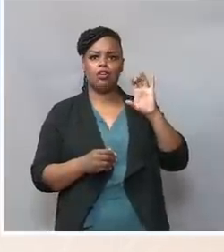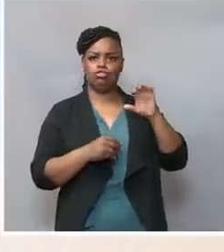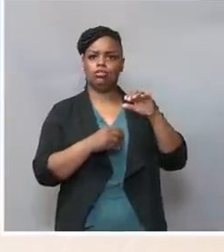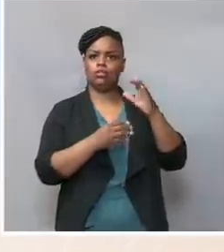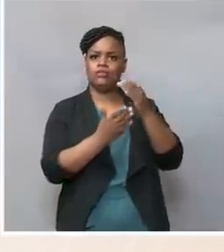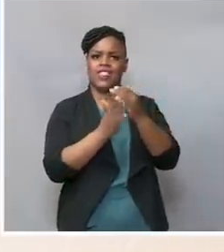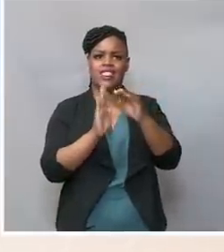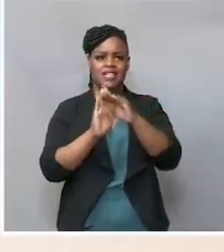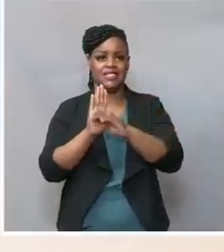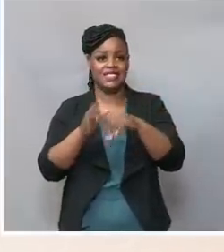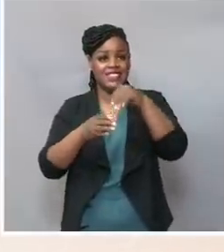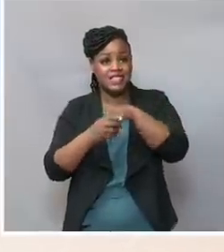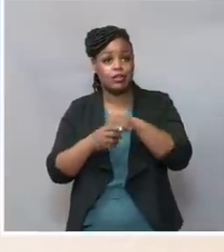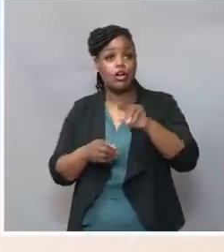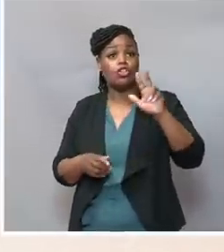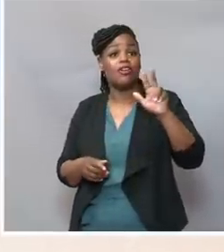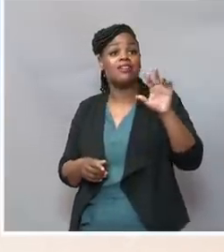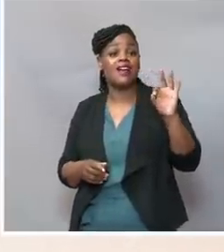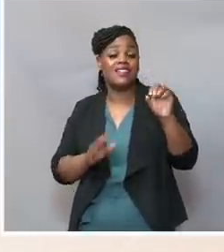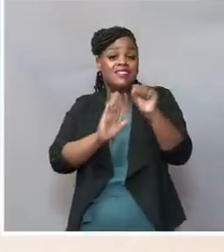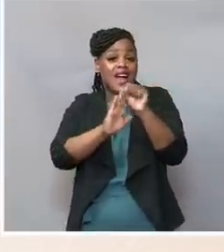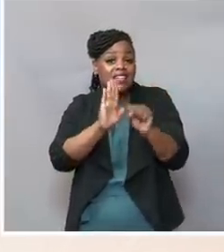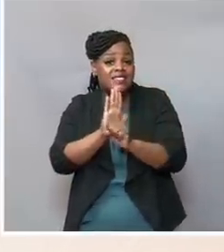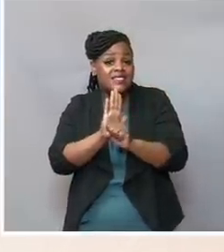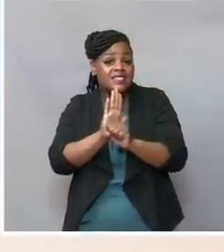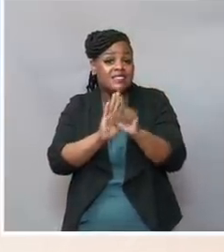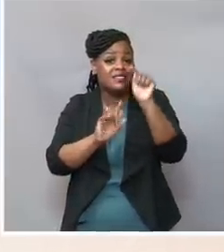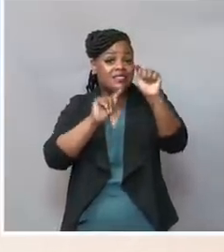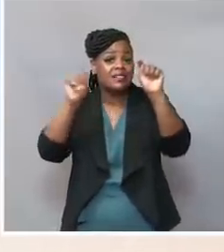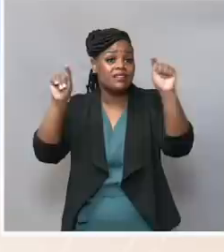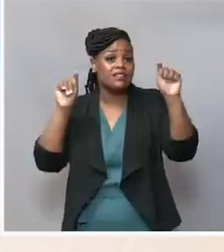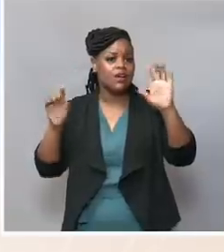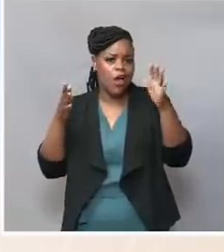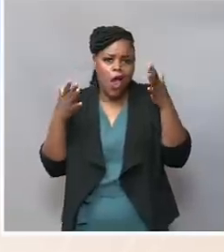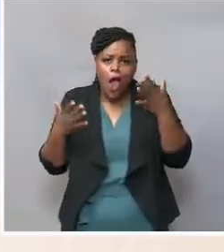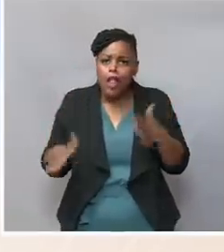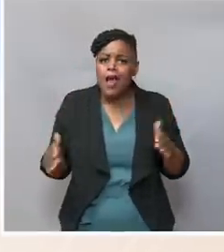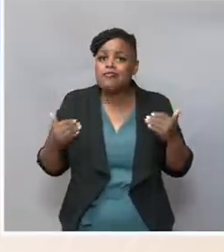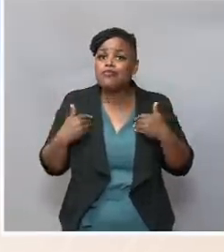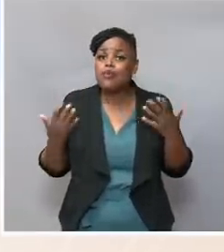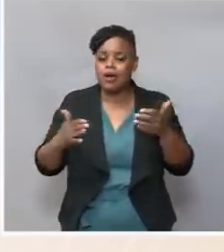already in the Underground Railroad network. These sites are incredibly important